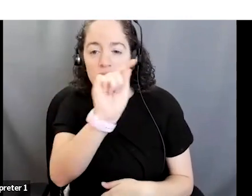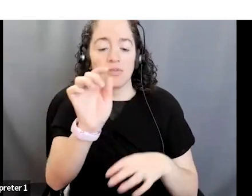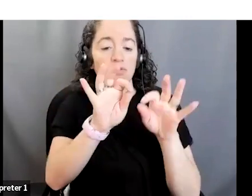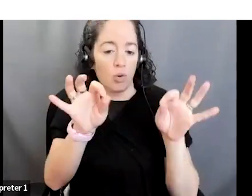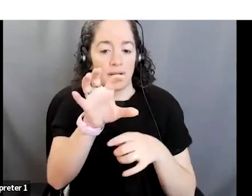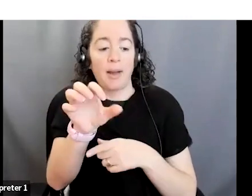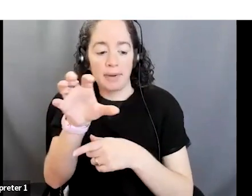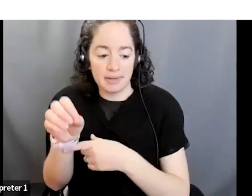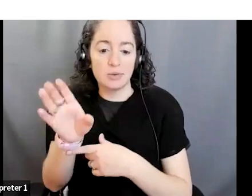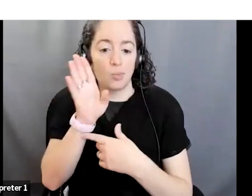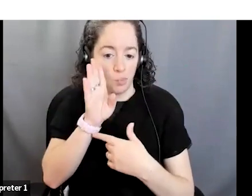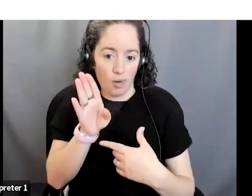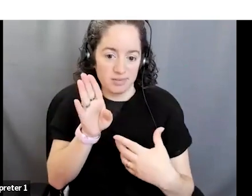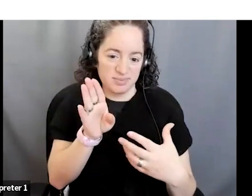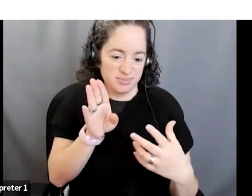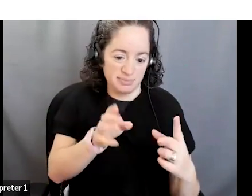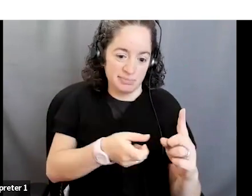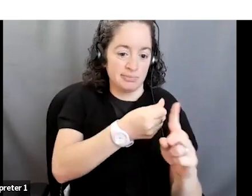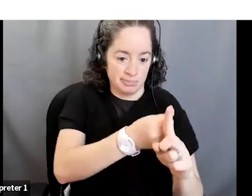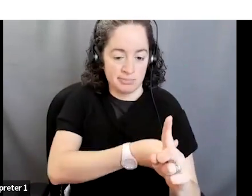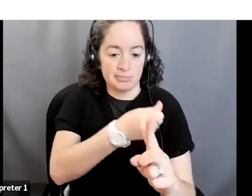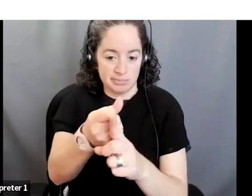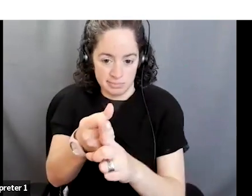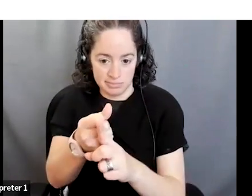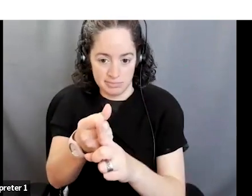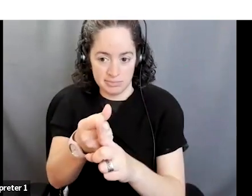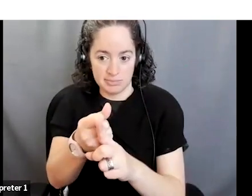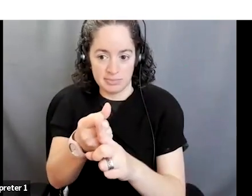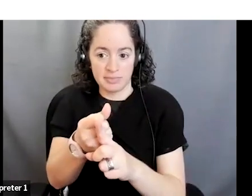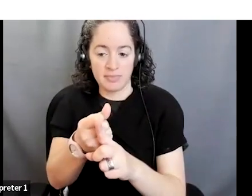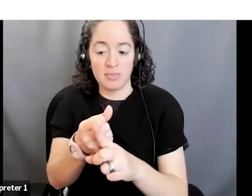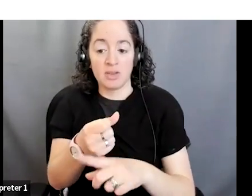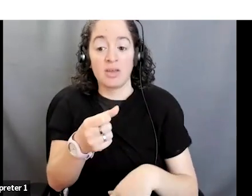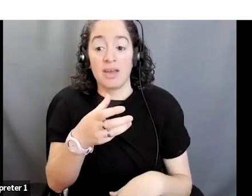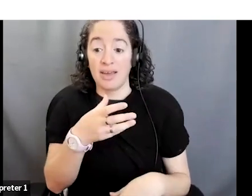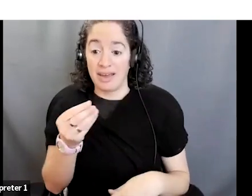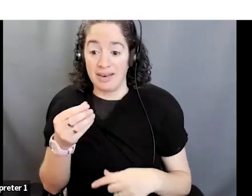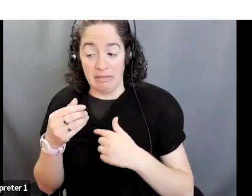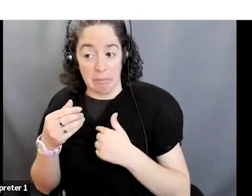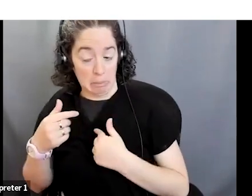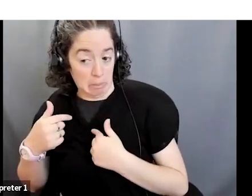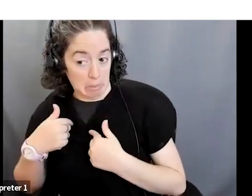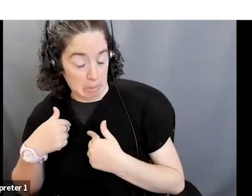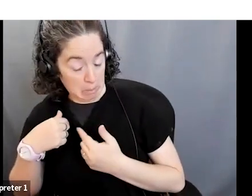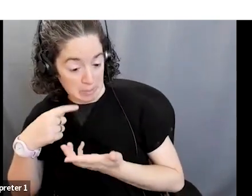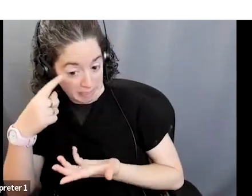For the first time that I'm aware of, this law will allow people who are not having